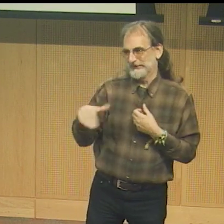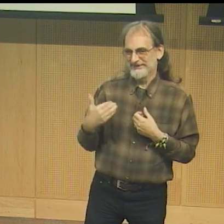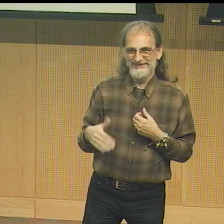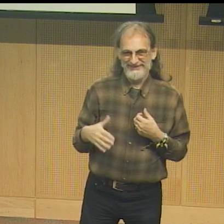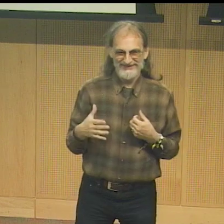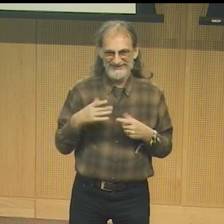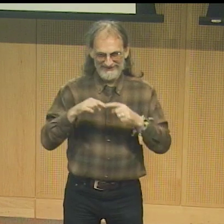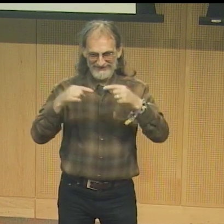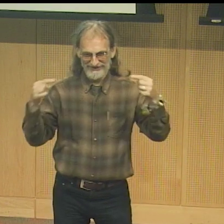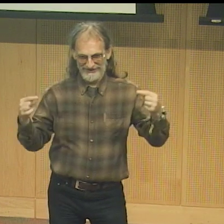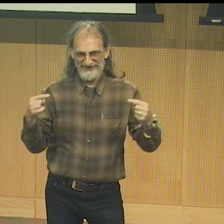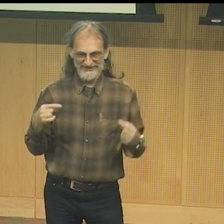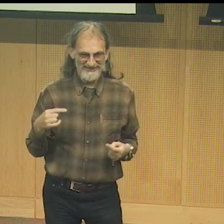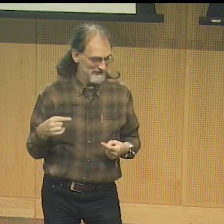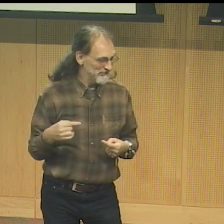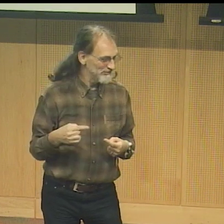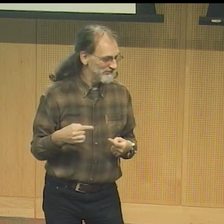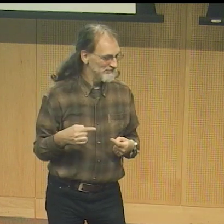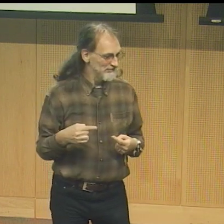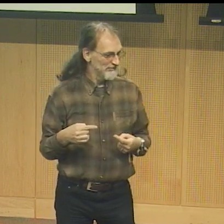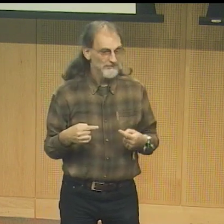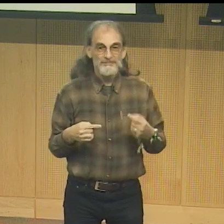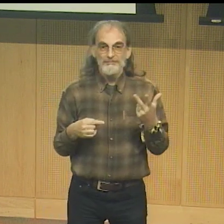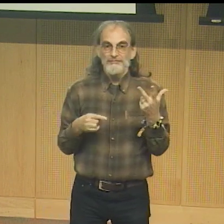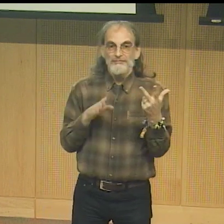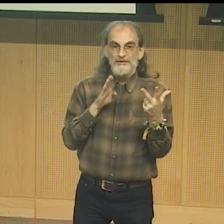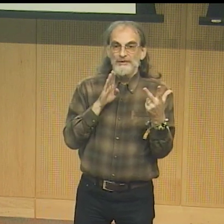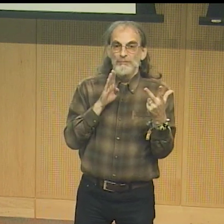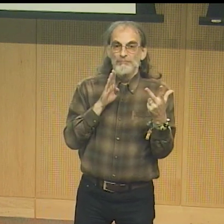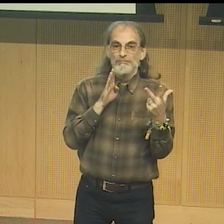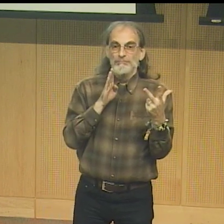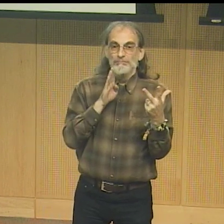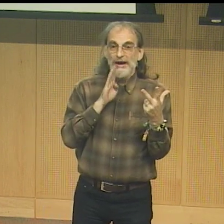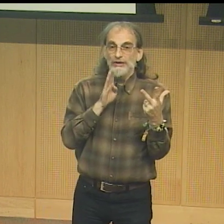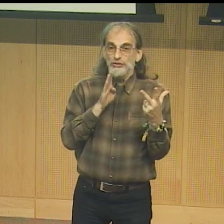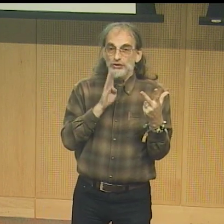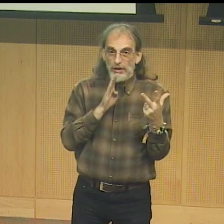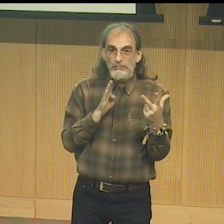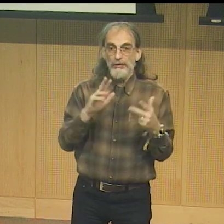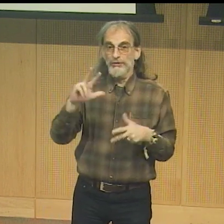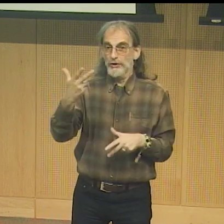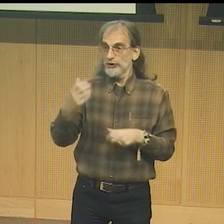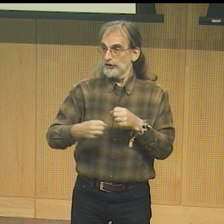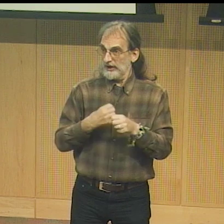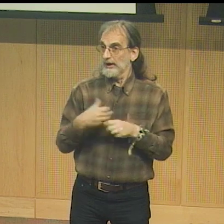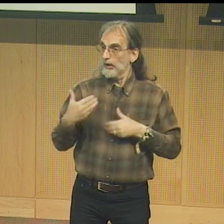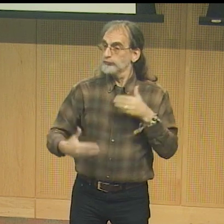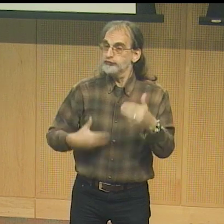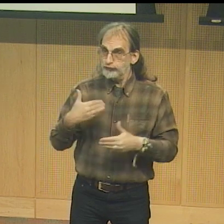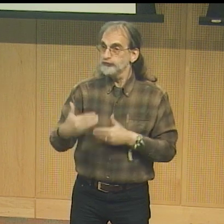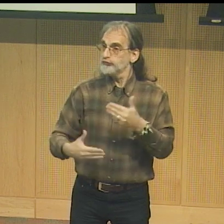So, that's their bit of colonialism that they're not used to yet thinking in a different way. If we'd like to talk about Belgium, they have